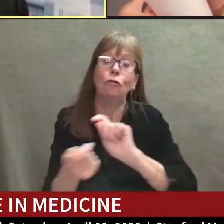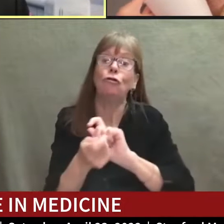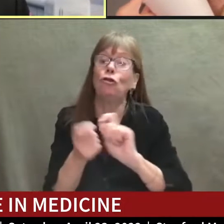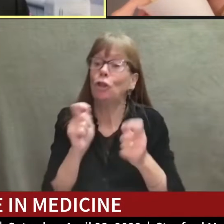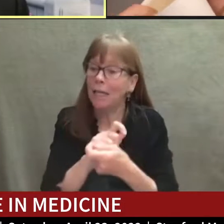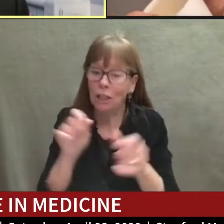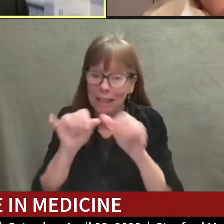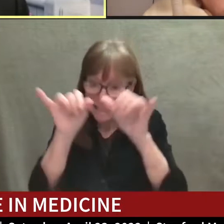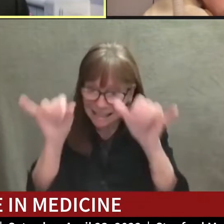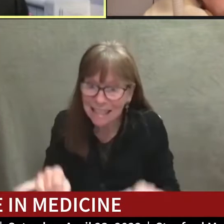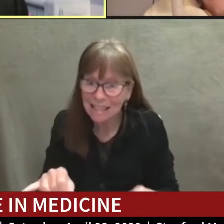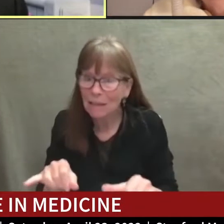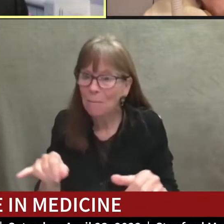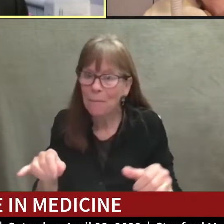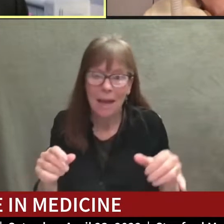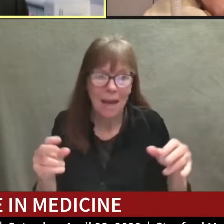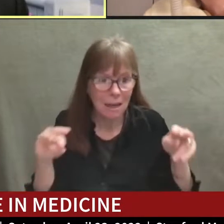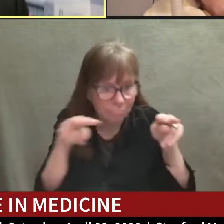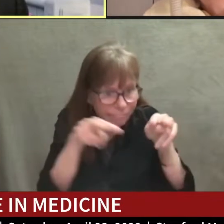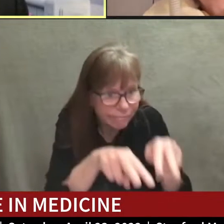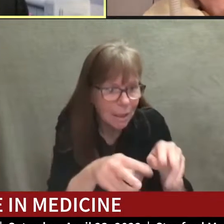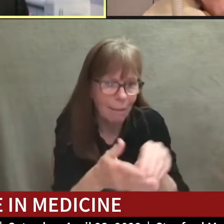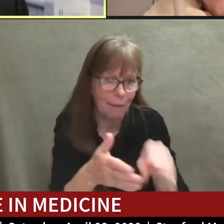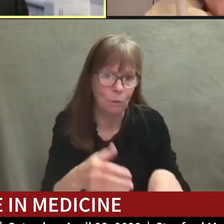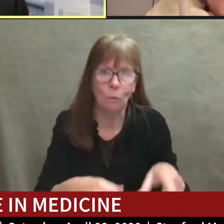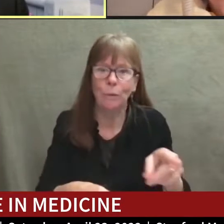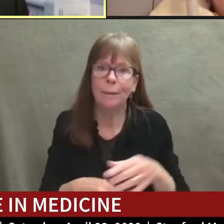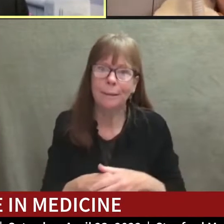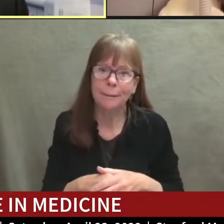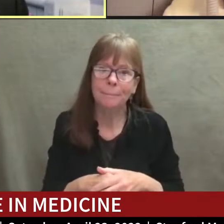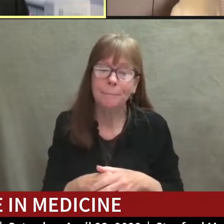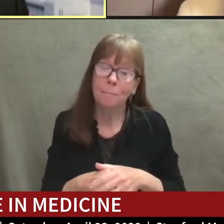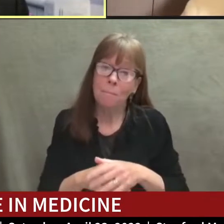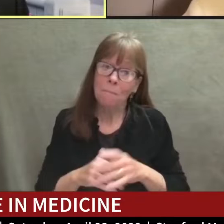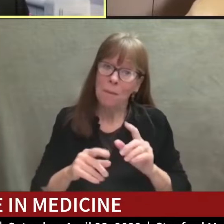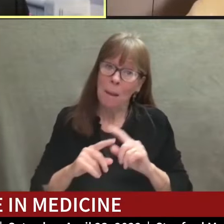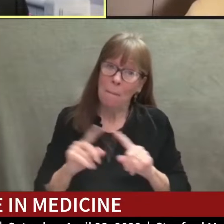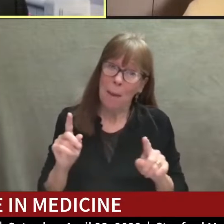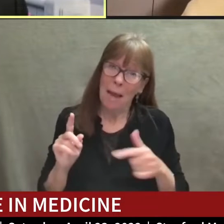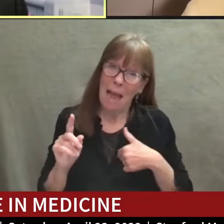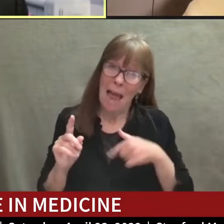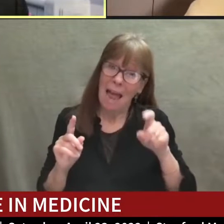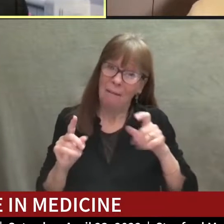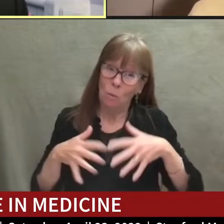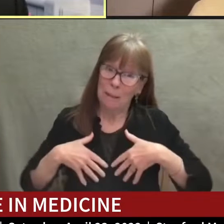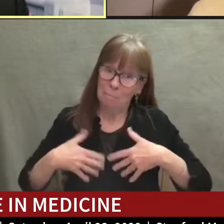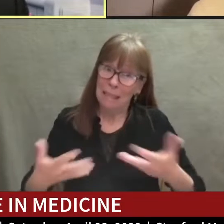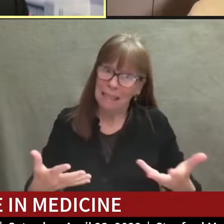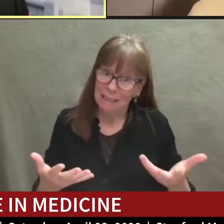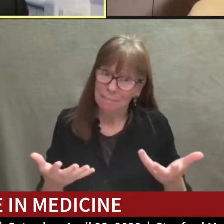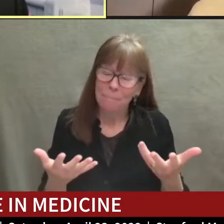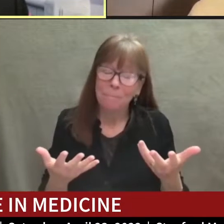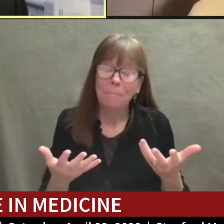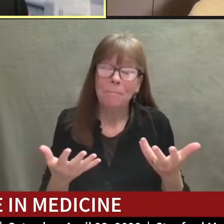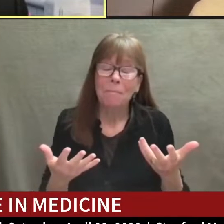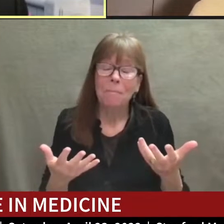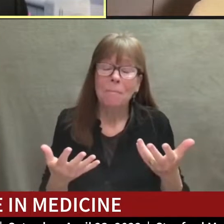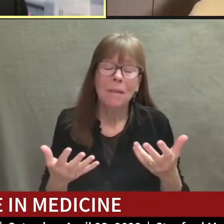And but I do have to say, like what comes after, you know, certainly we should make tweaks in the